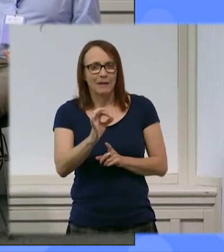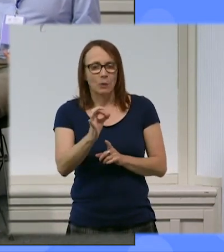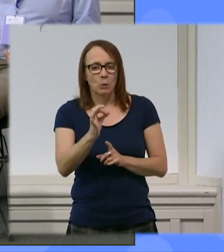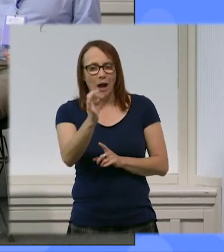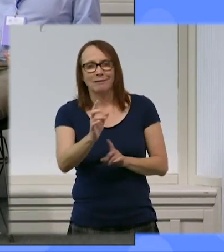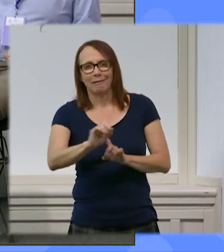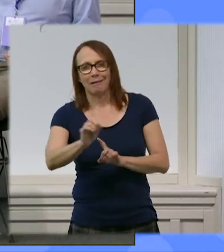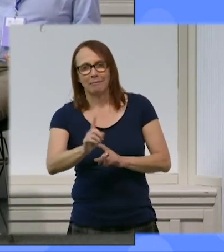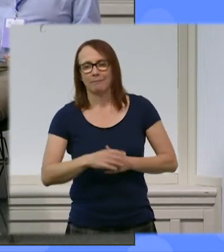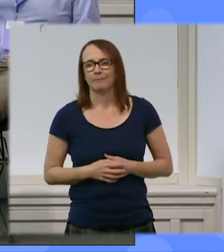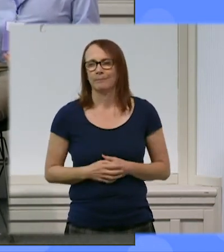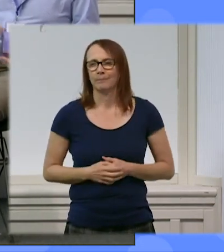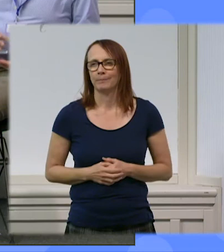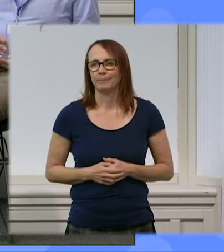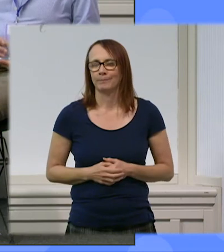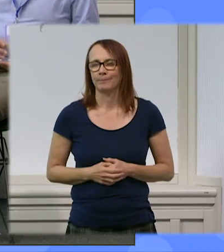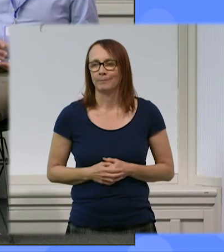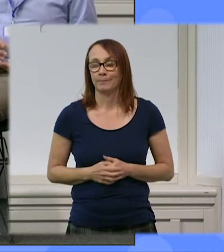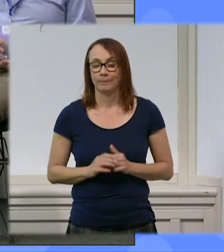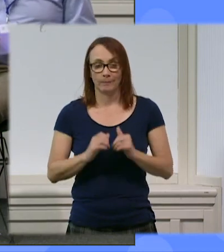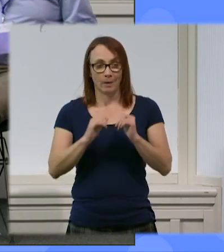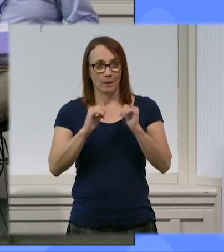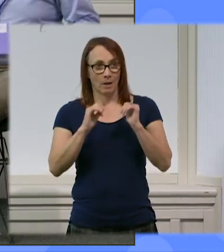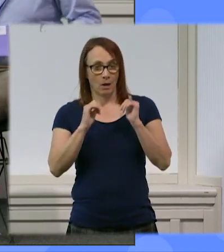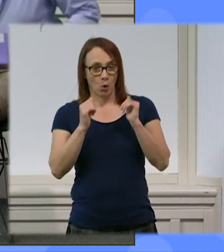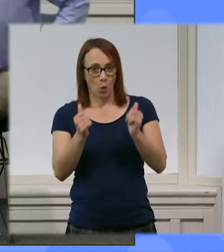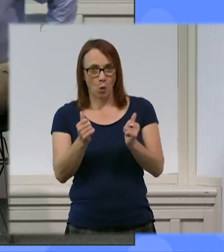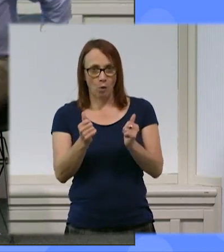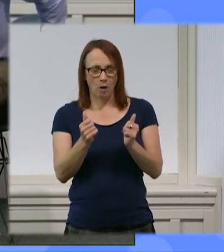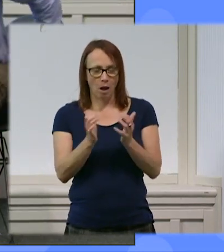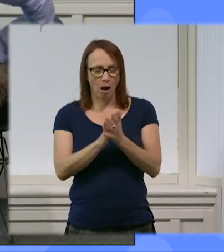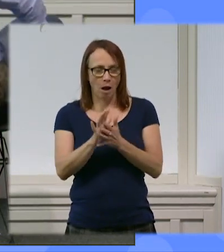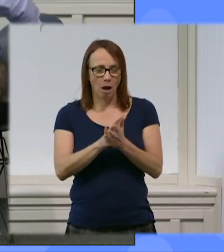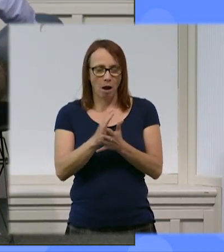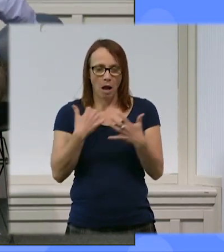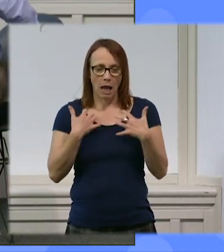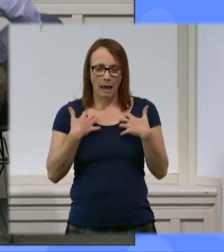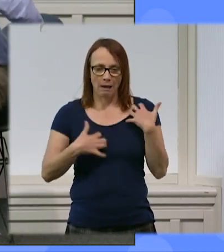I'm just wondering if based on all that very rich information and propositions